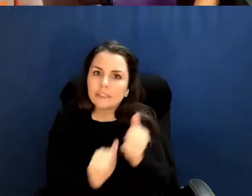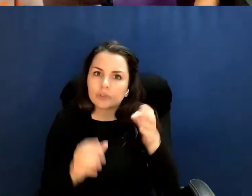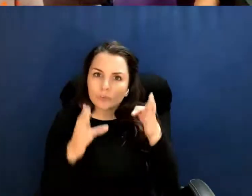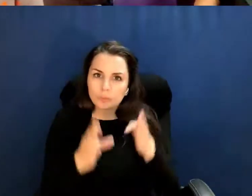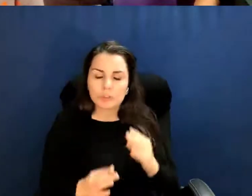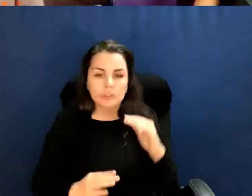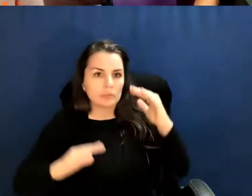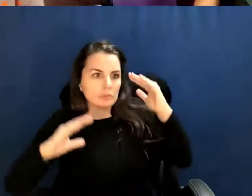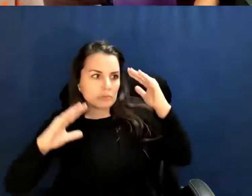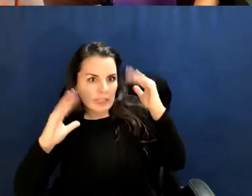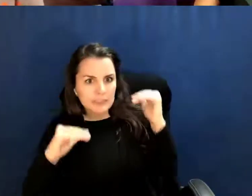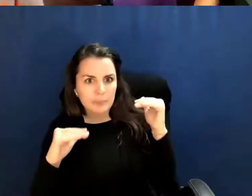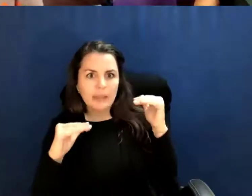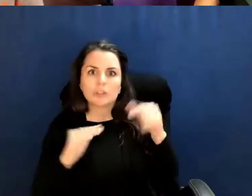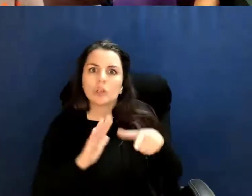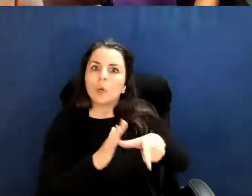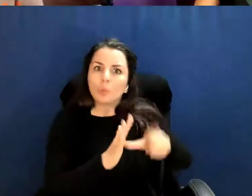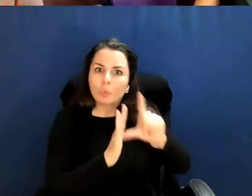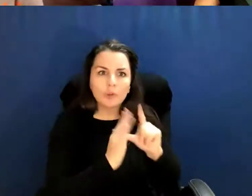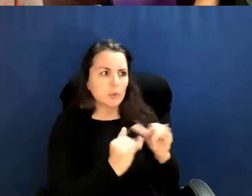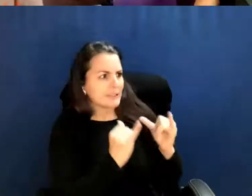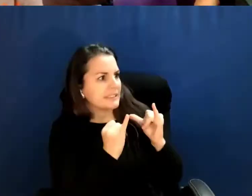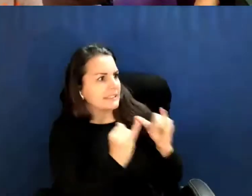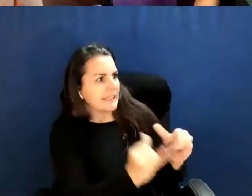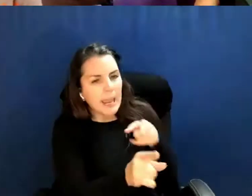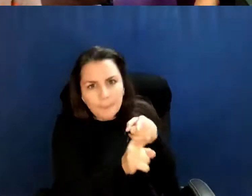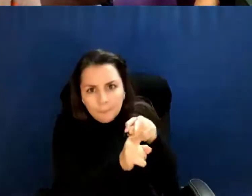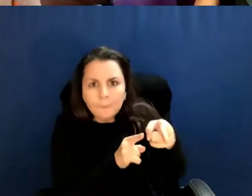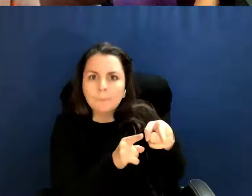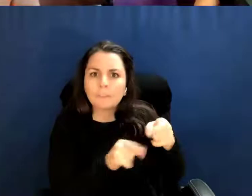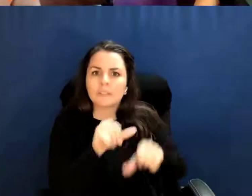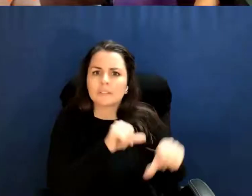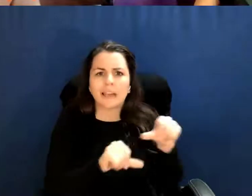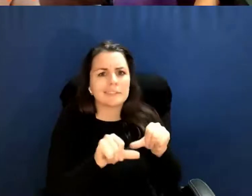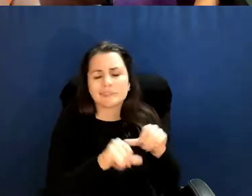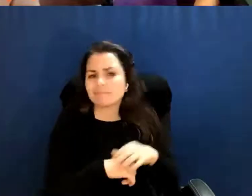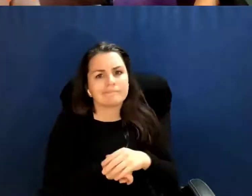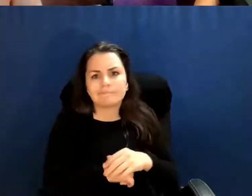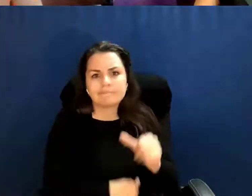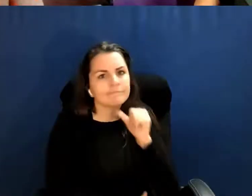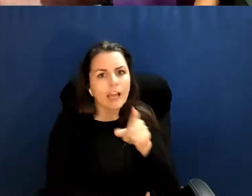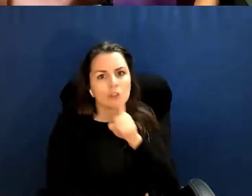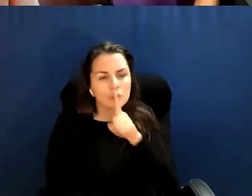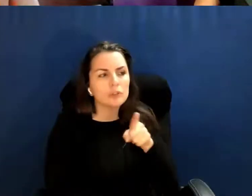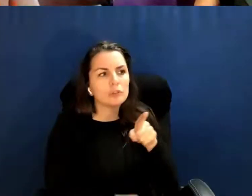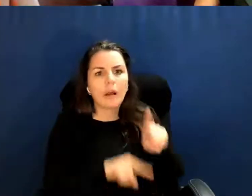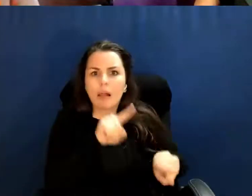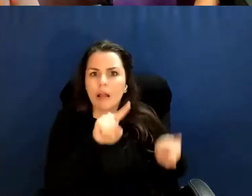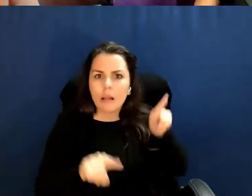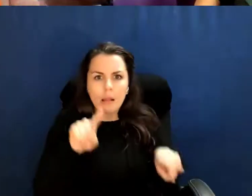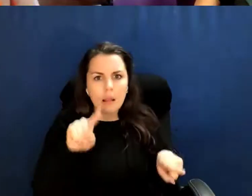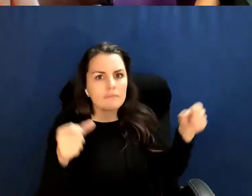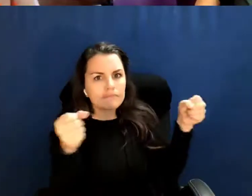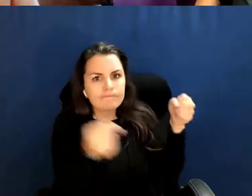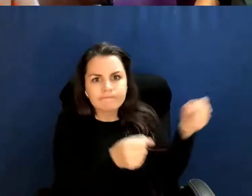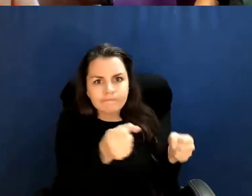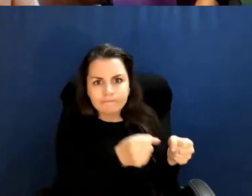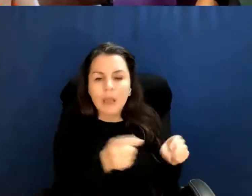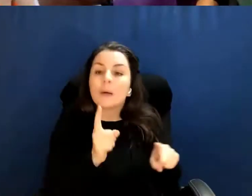are the same kind of scientist that they are, and that just not the true. So, you want to make sure that a wide variety of people